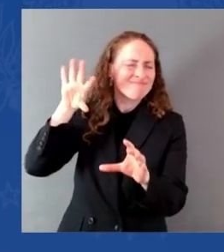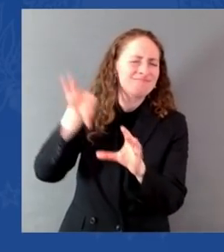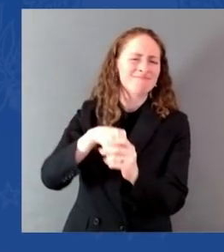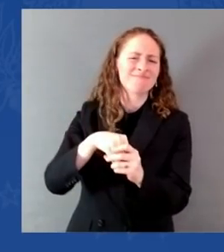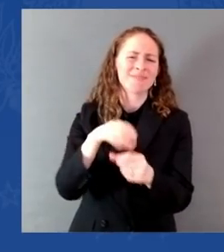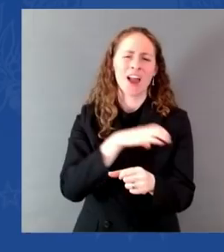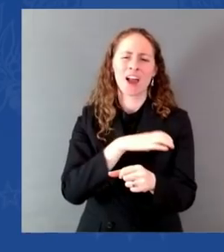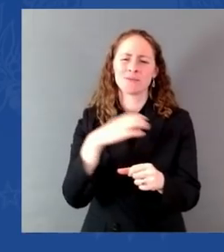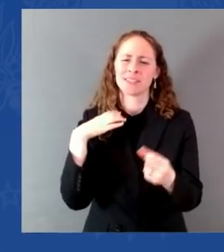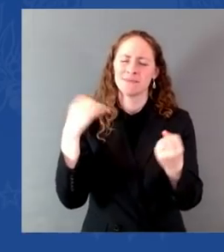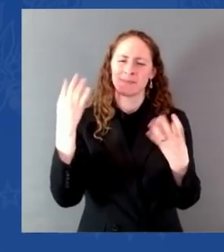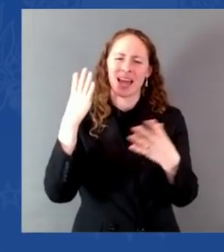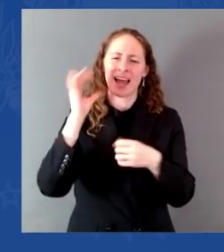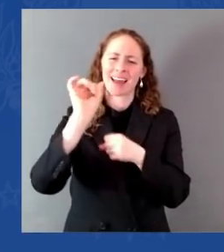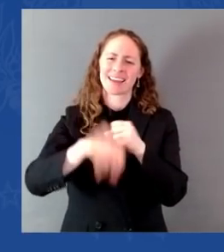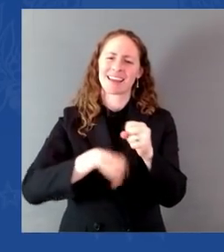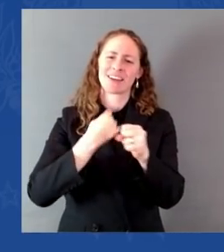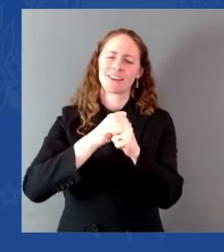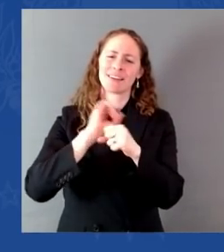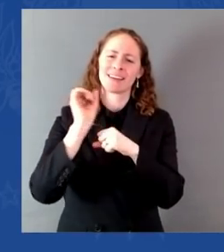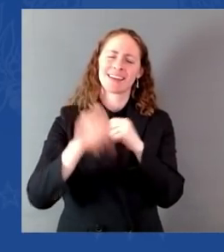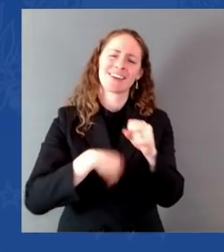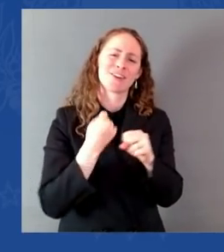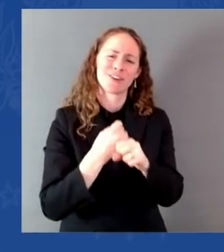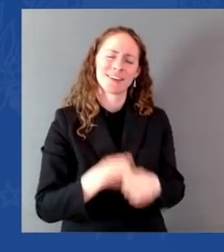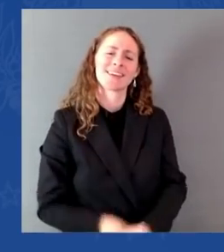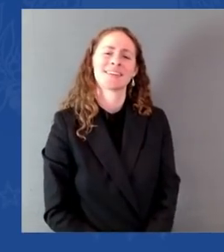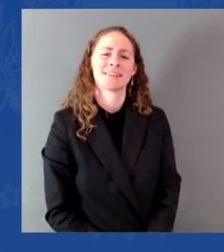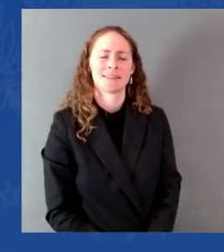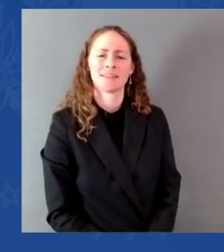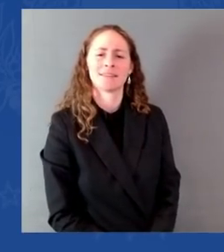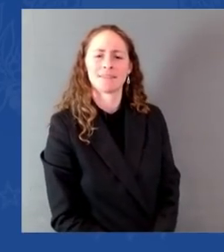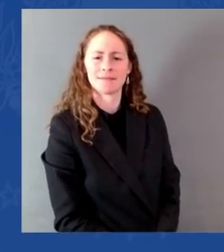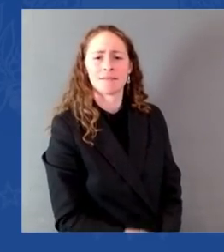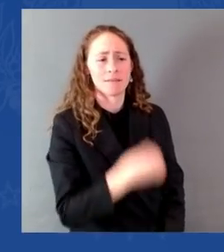A man of extraordinary courage, both physical and moral courage.